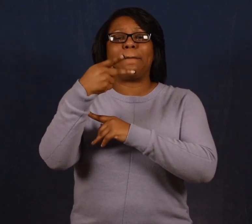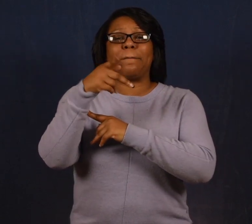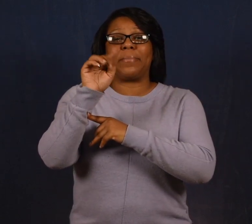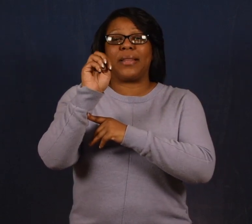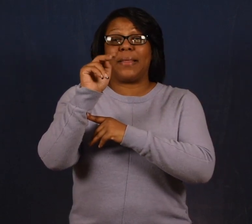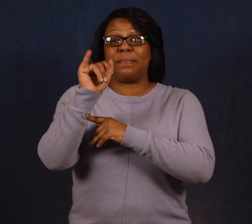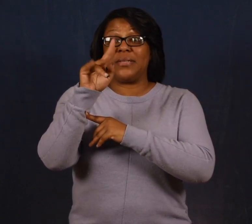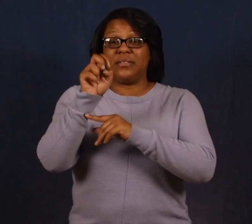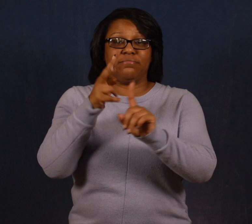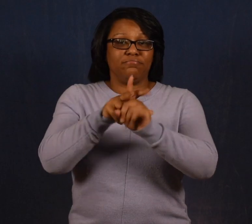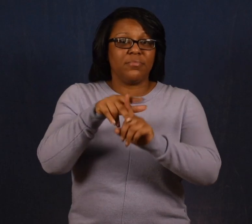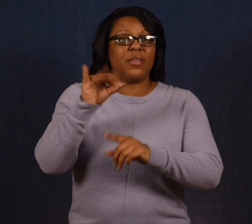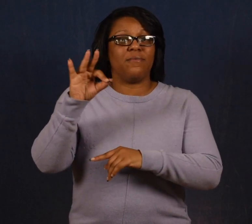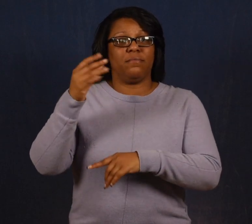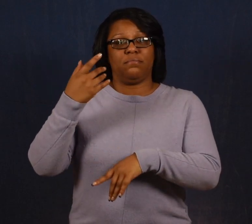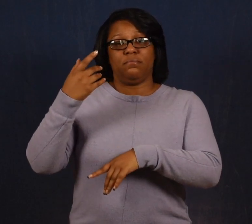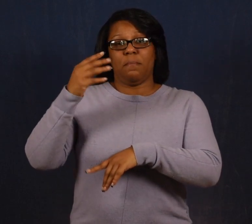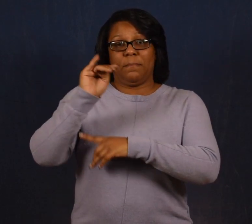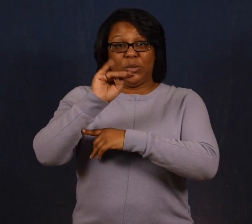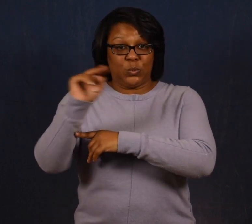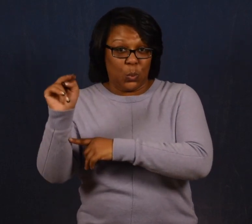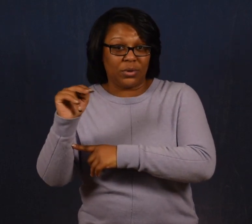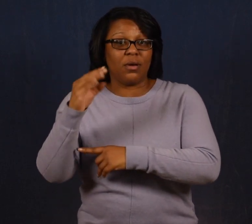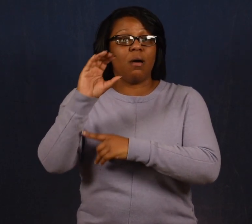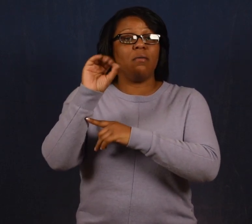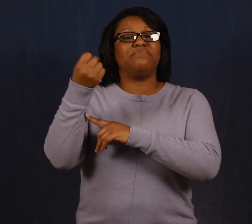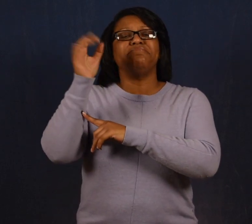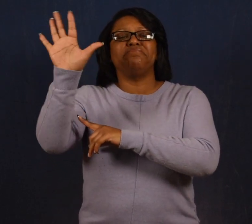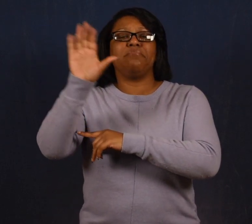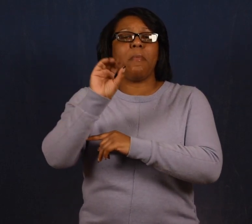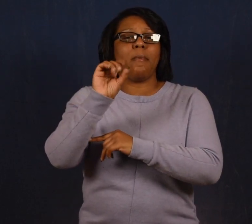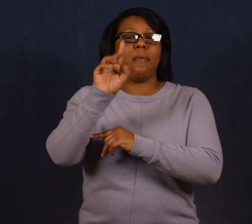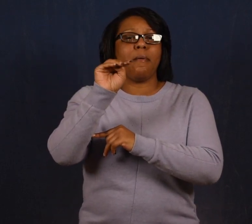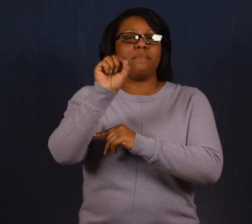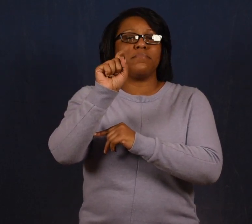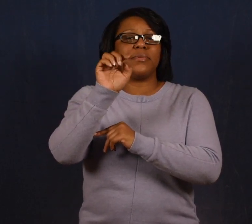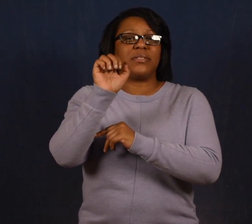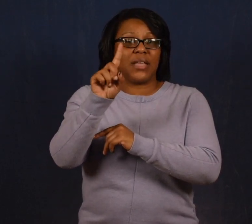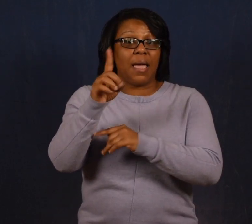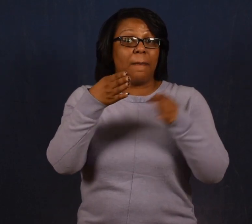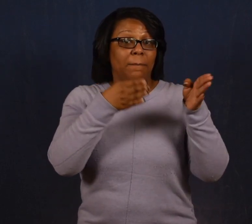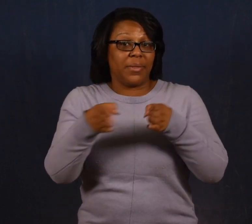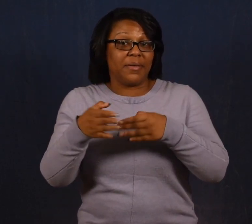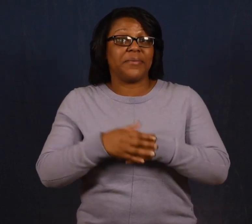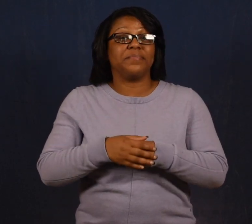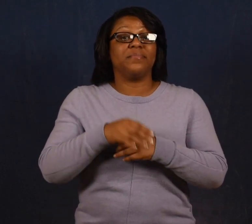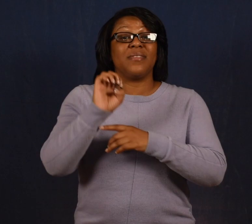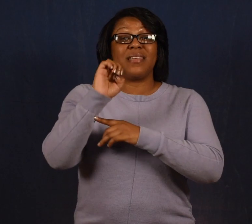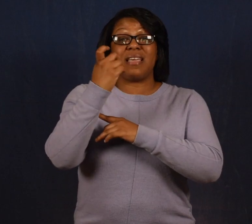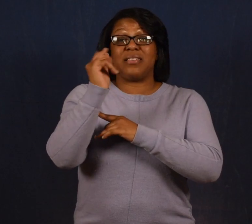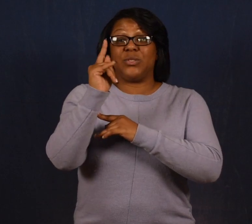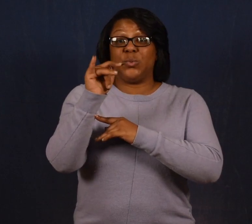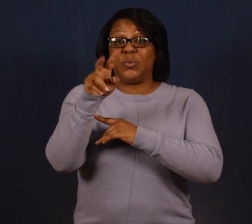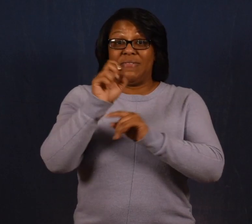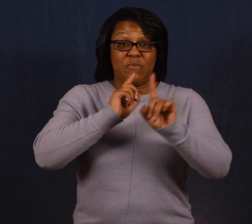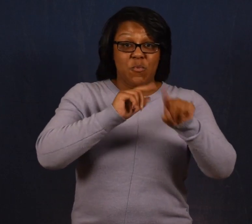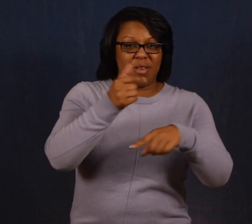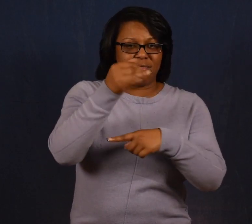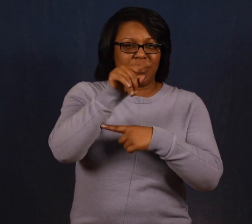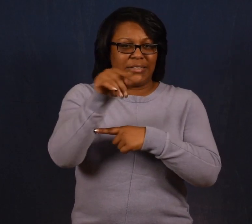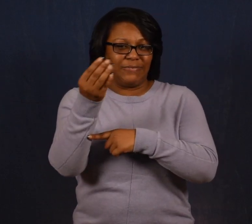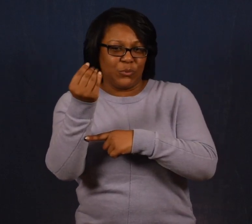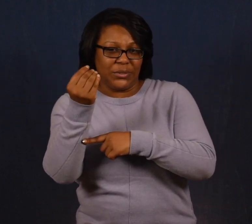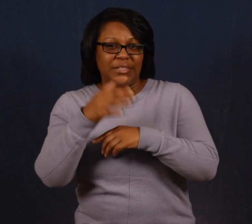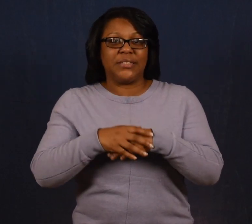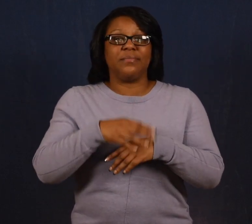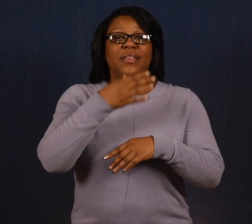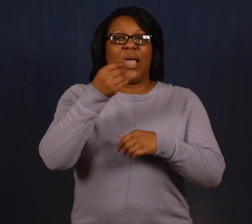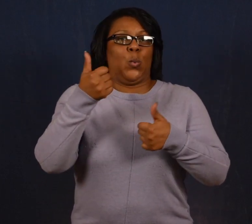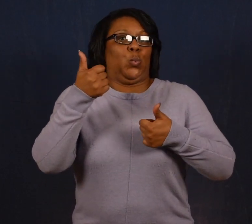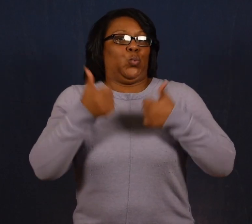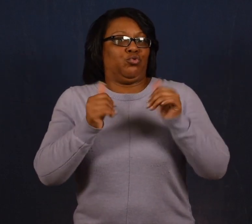which supports people with disabilities through the implementation of Minnesota’s Olmstead Plan